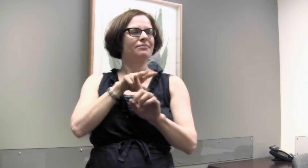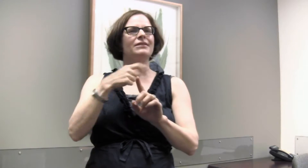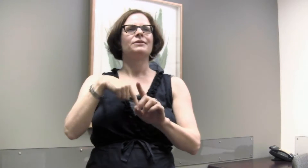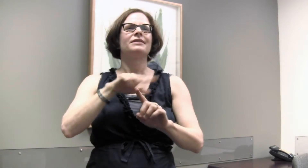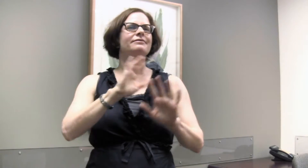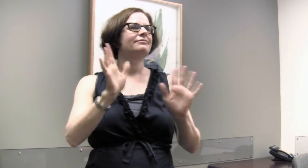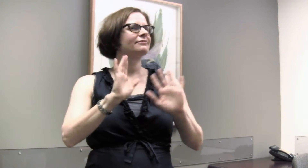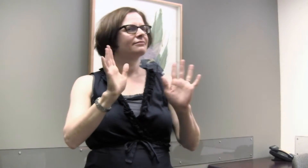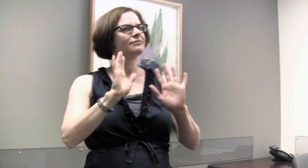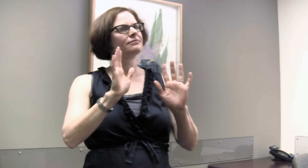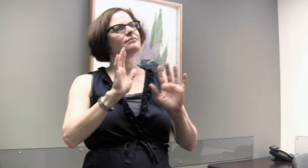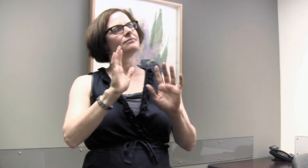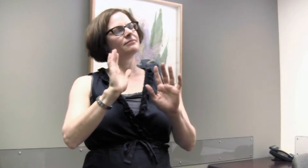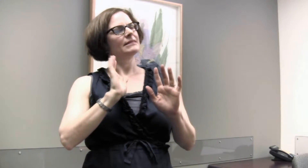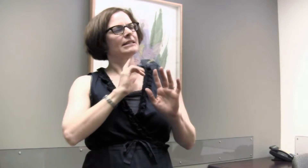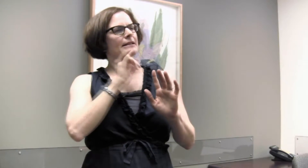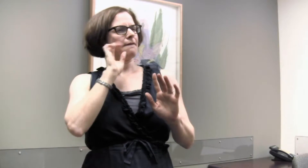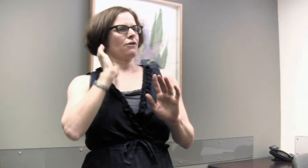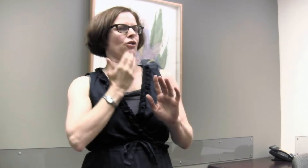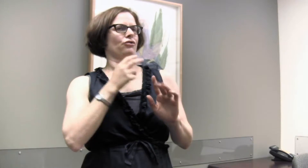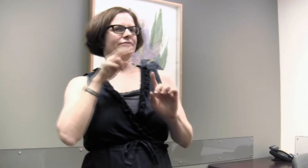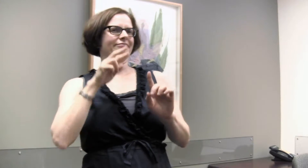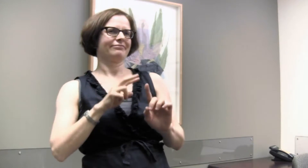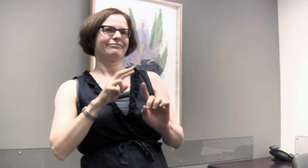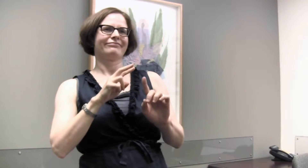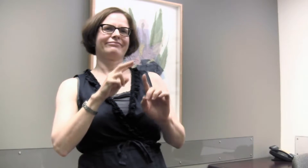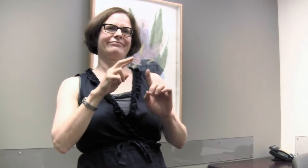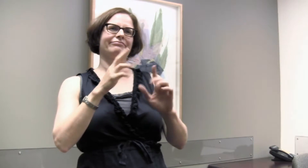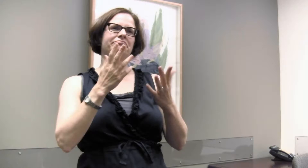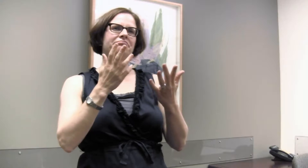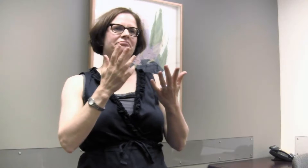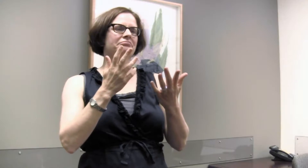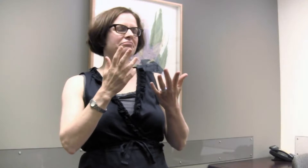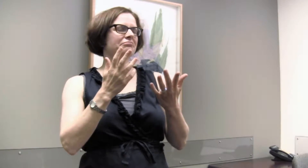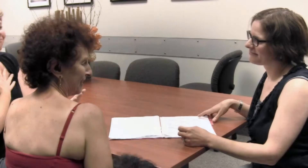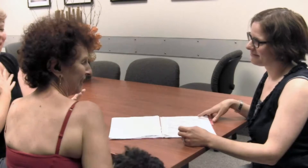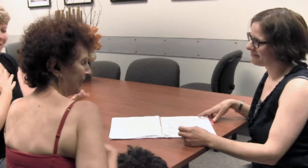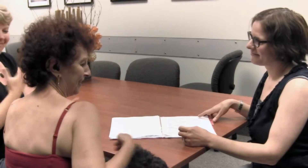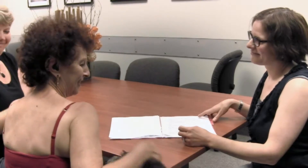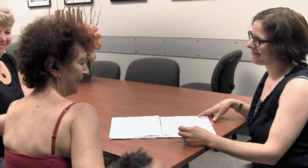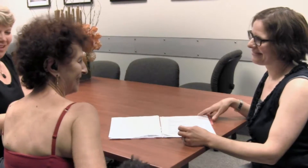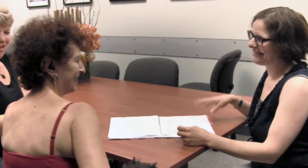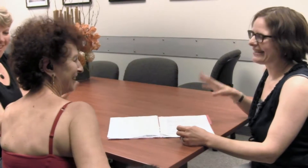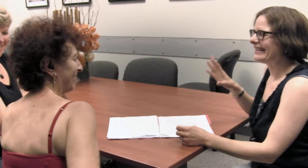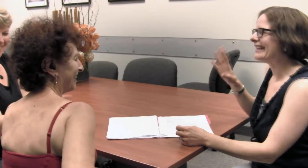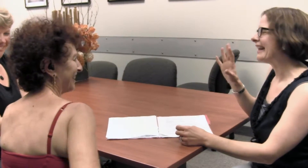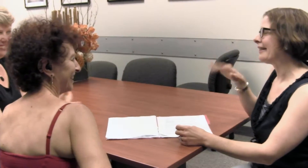a medical model and we really wanted to have the opportunity to use the cultural lens to look at the deaf community here at Ryerson.